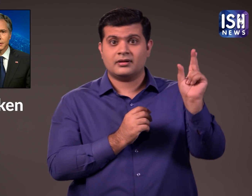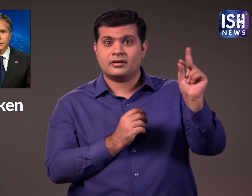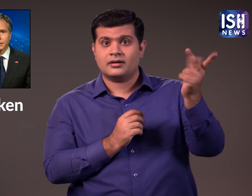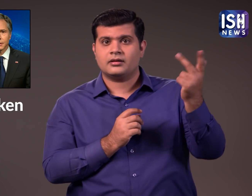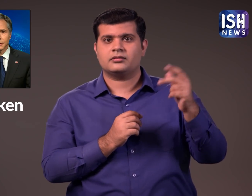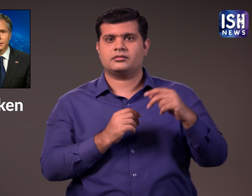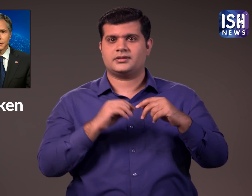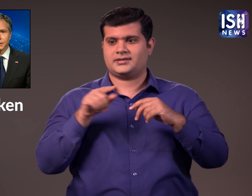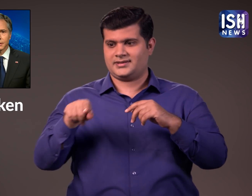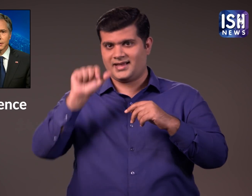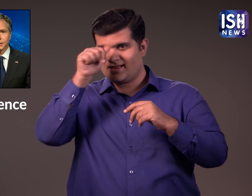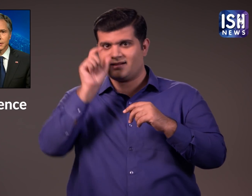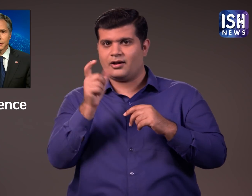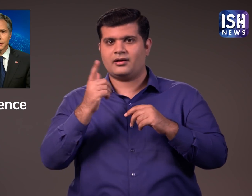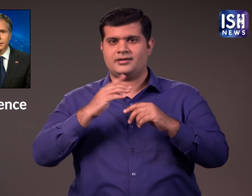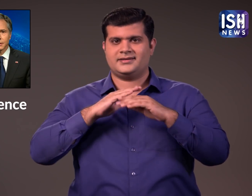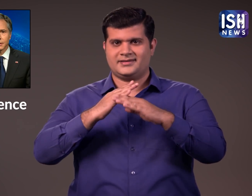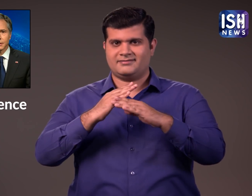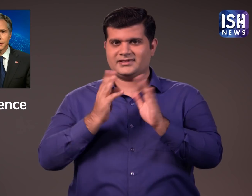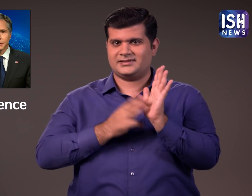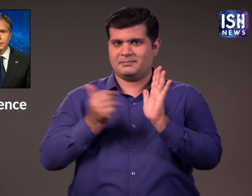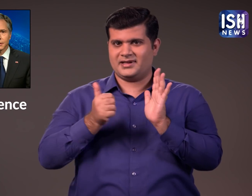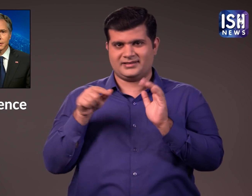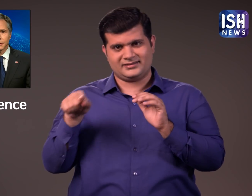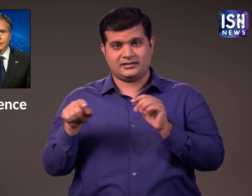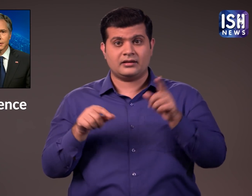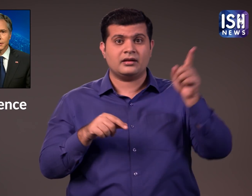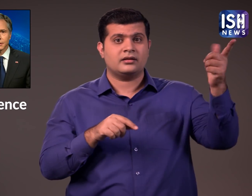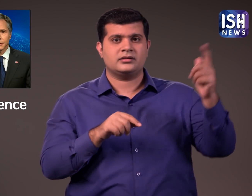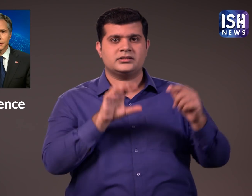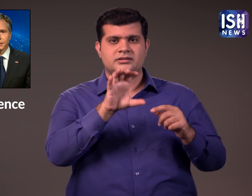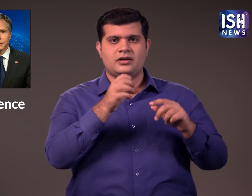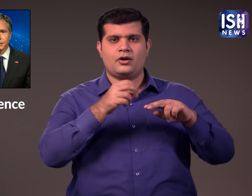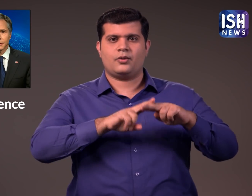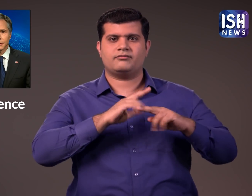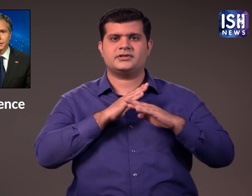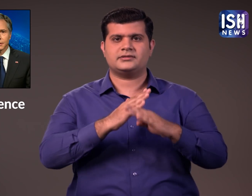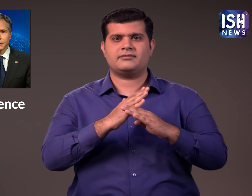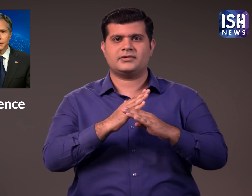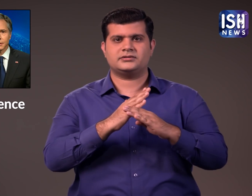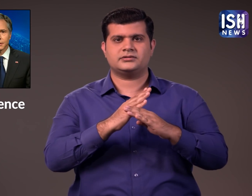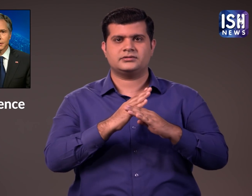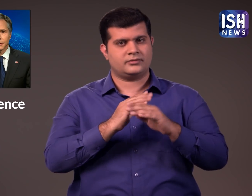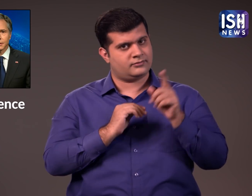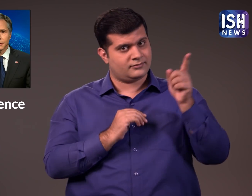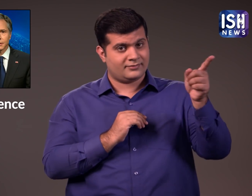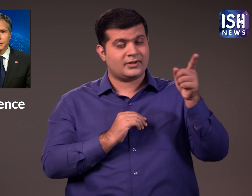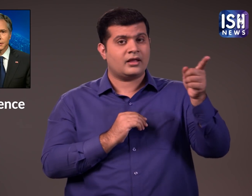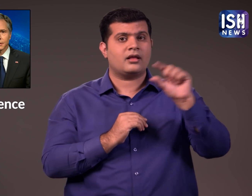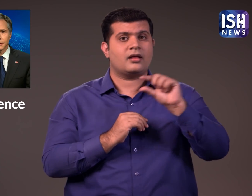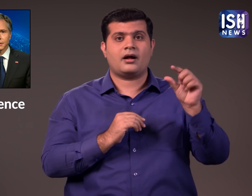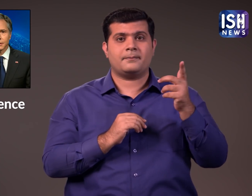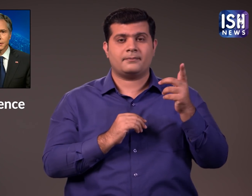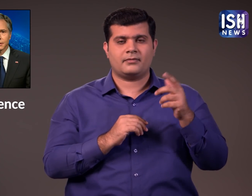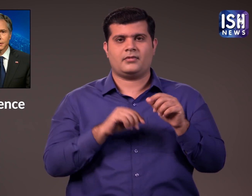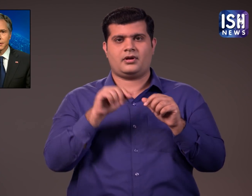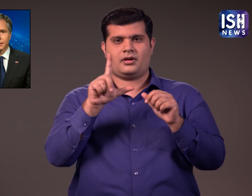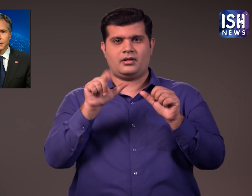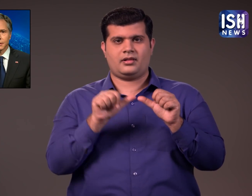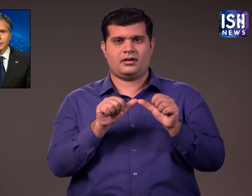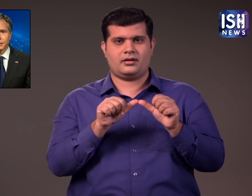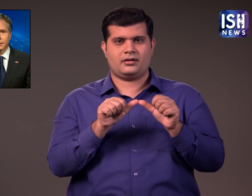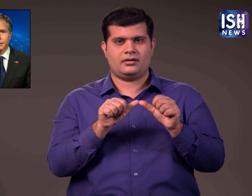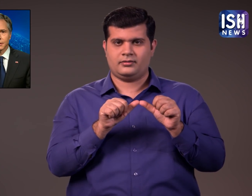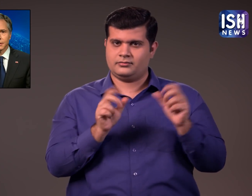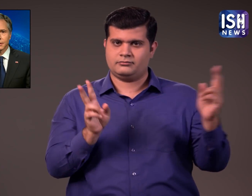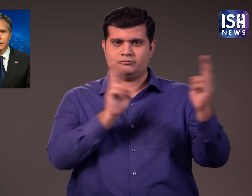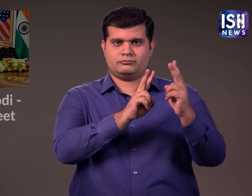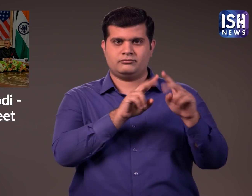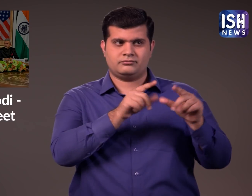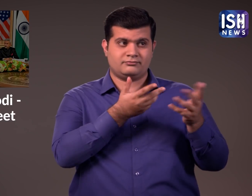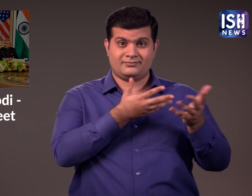and Secretary of Defence Lloyd Austin which is like India's Defence Minsitry.